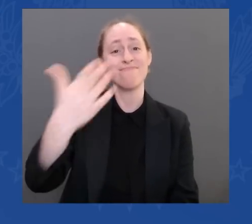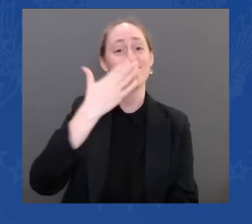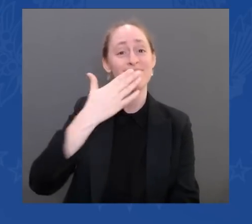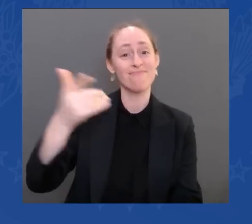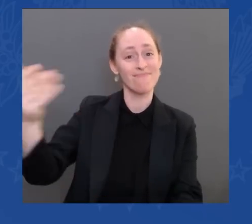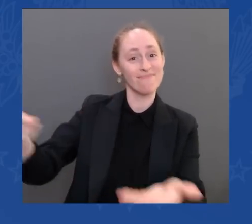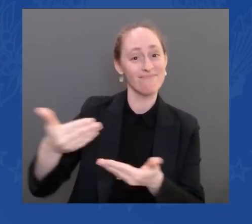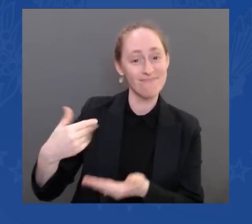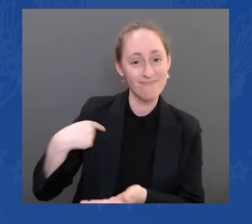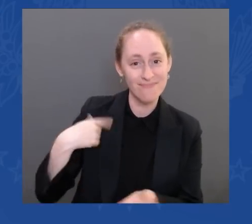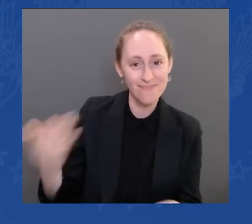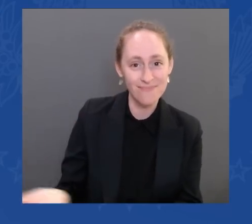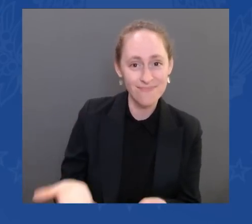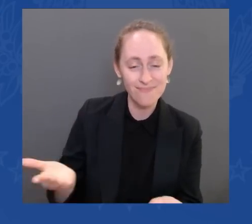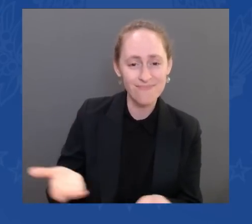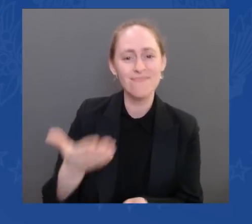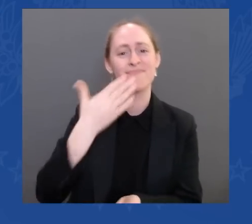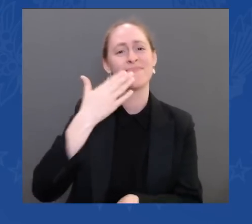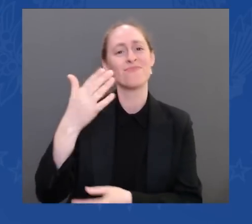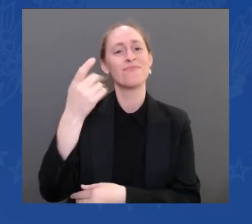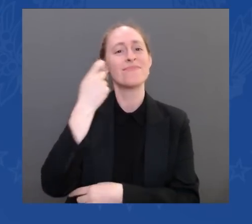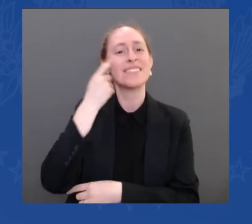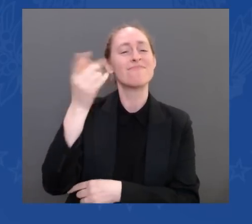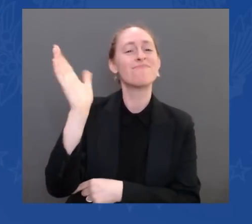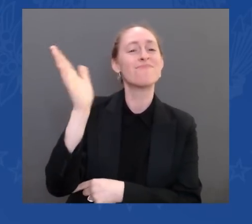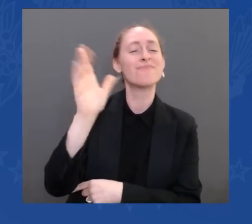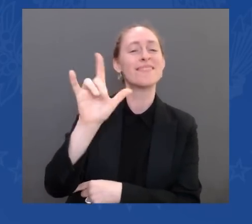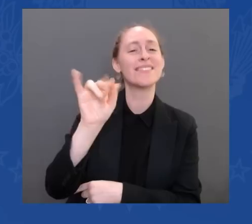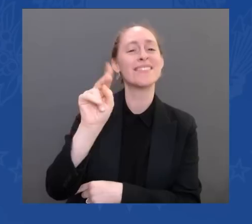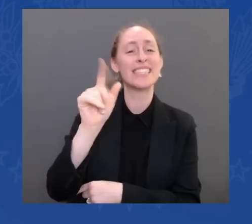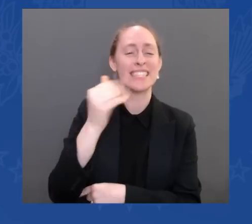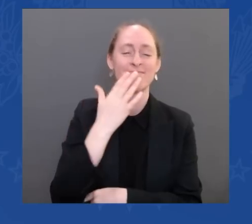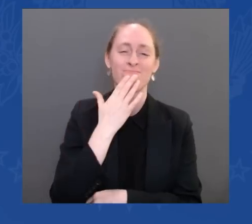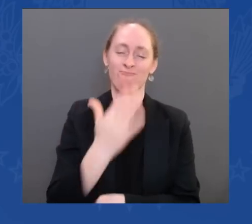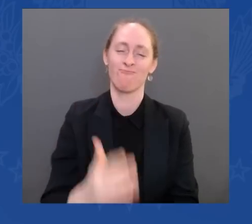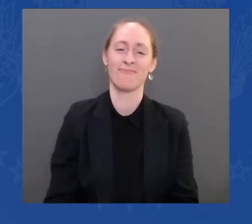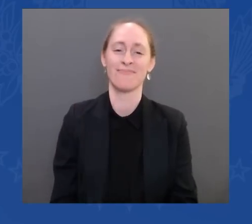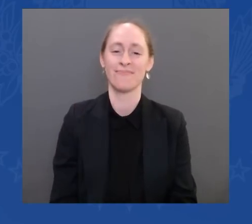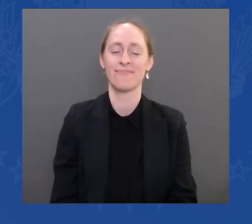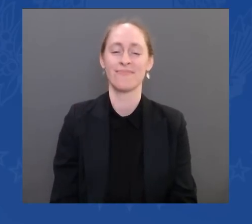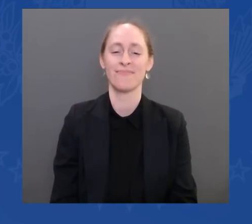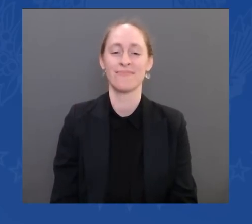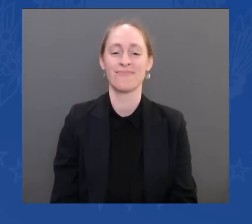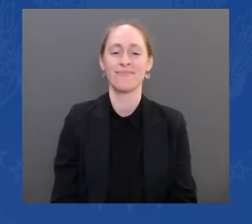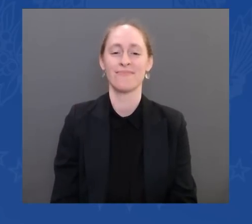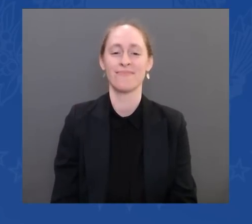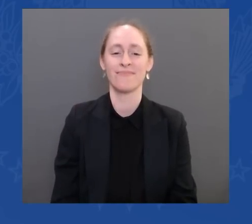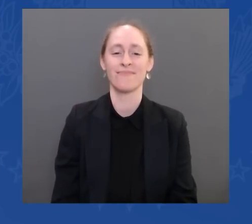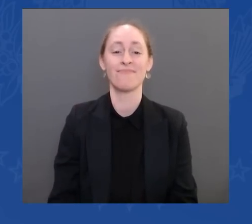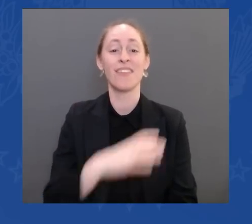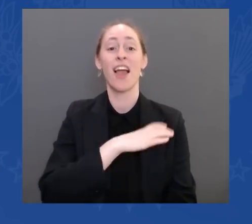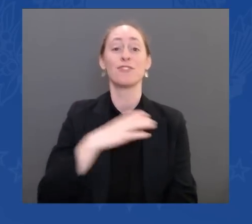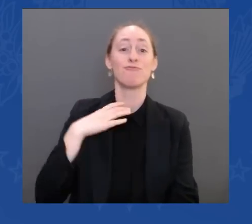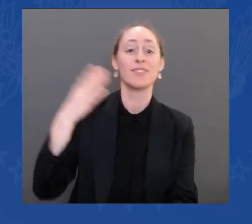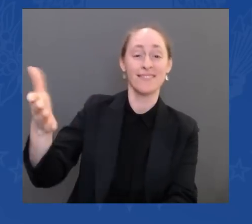And Congressman Sewell -- -woman Sewell, thank you for all you do for the people of this state and the country and for your friendship -- our friendship.